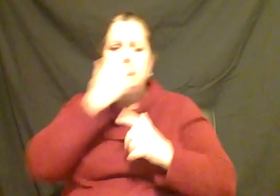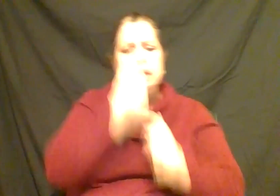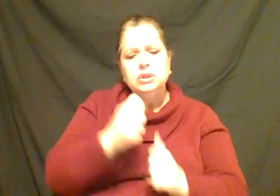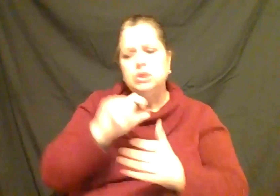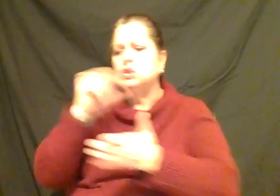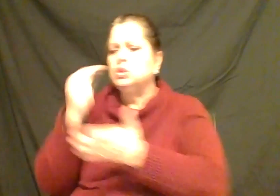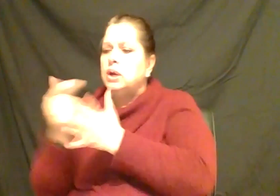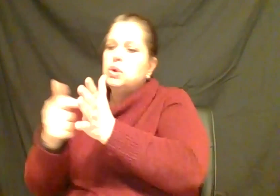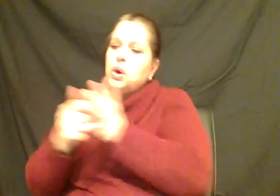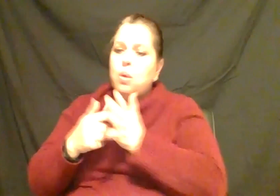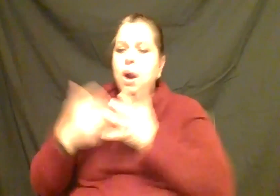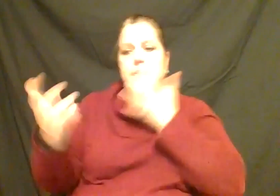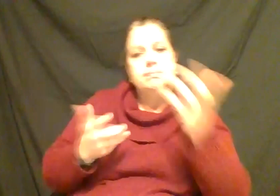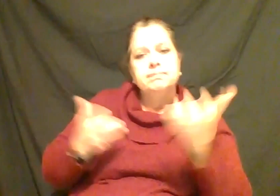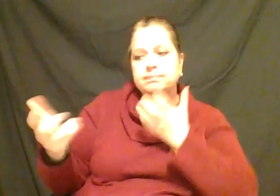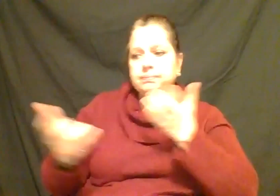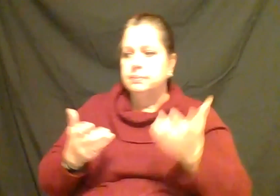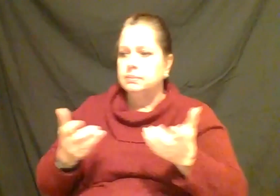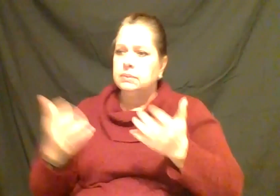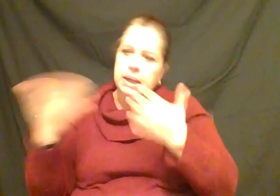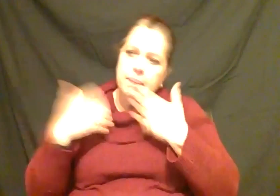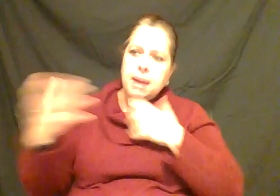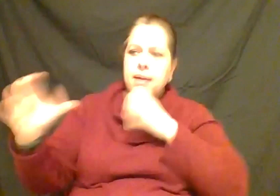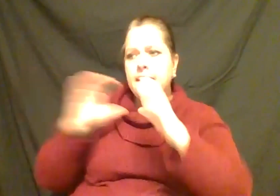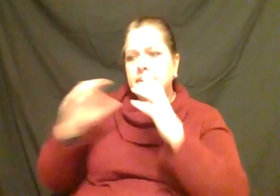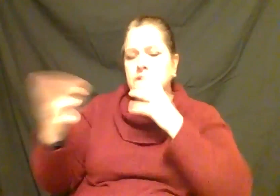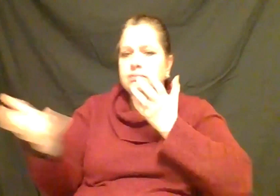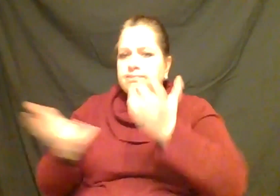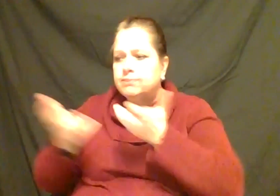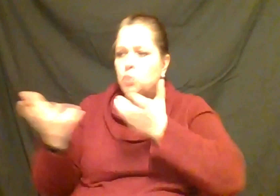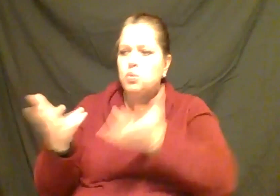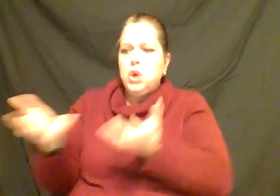you know ask me questions and let's have dialogue about what you're going to select for next school